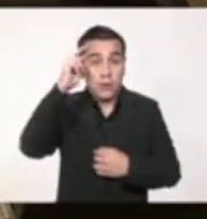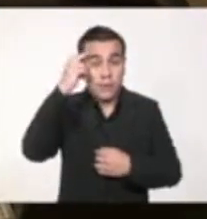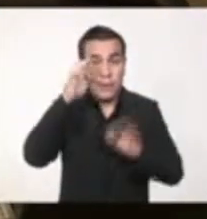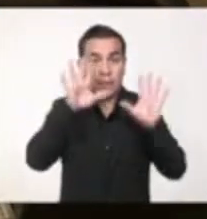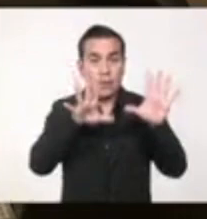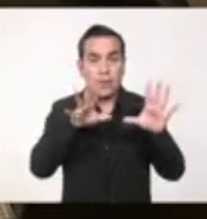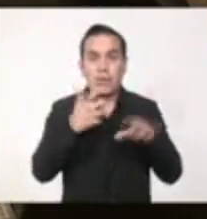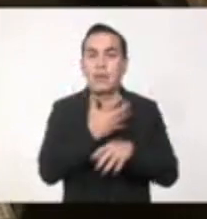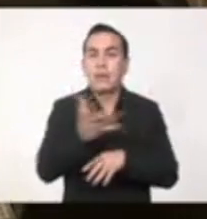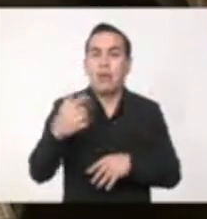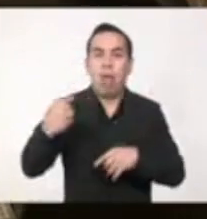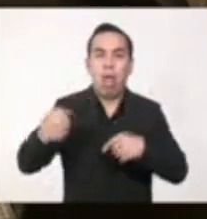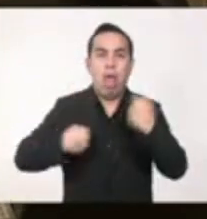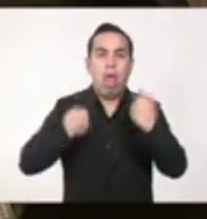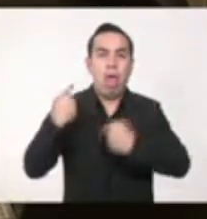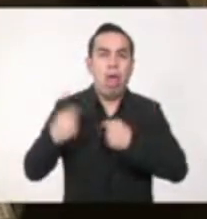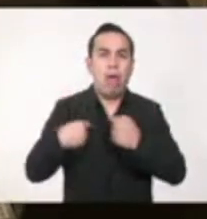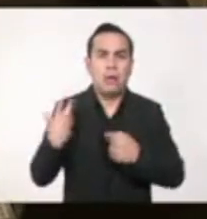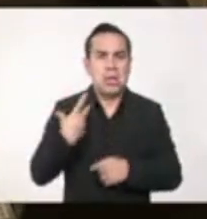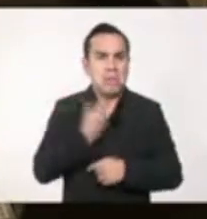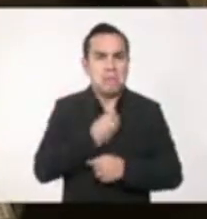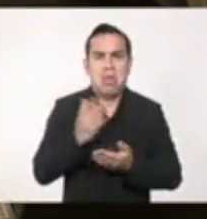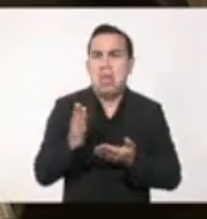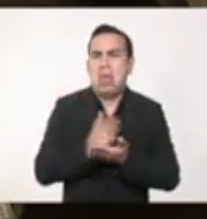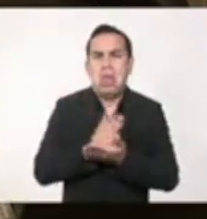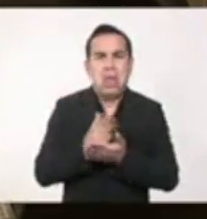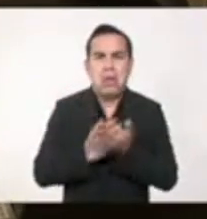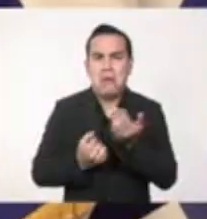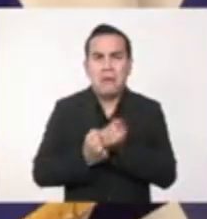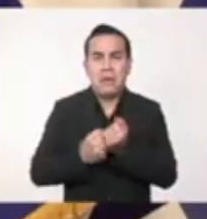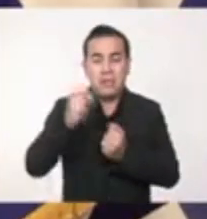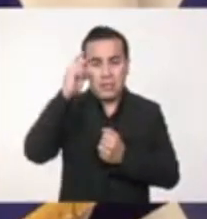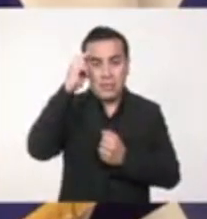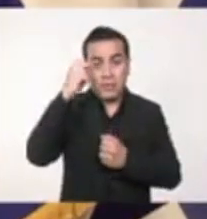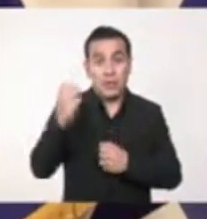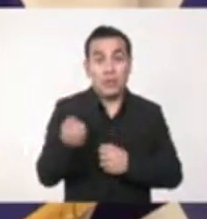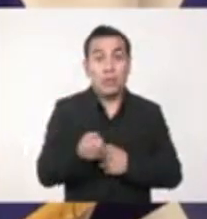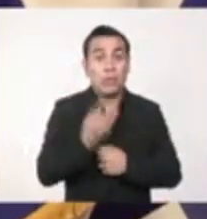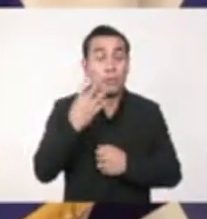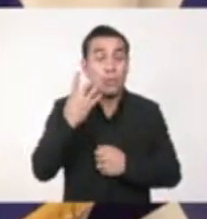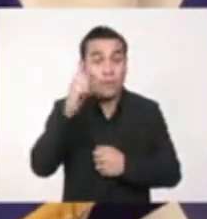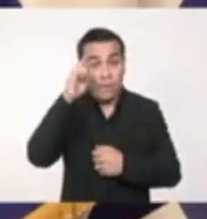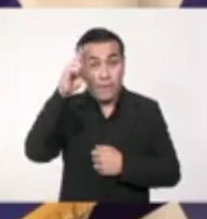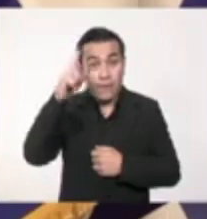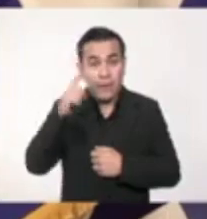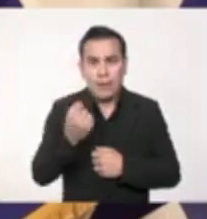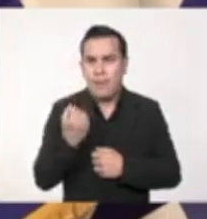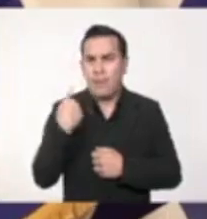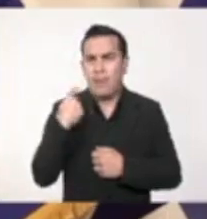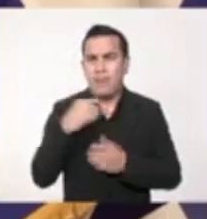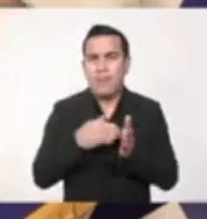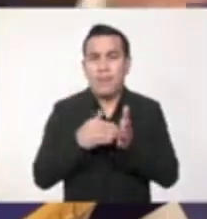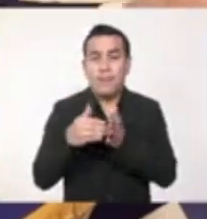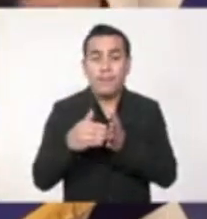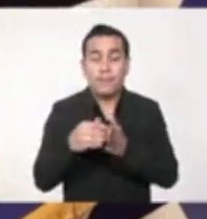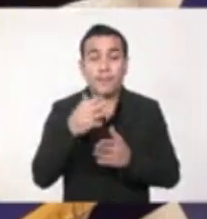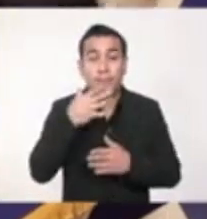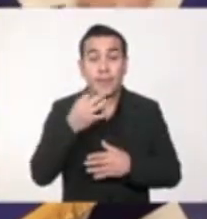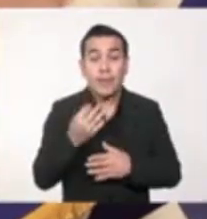we do not have NGOs, because we are a new party, probably ten, twenty, thirty, forty years from now, as they have, we will also have our